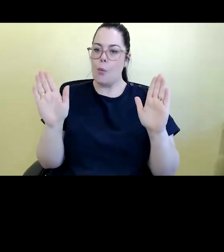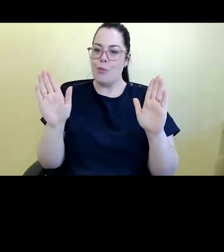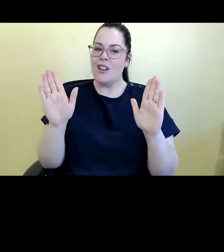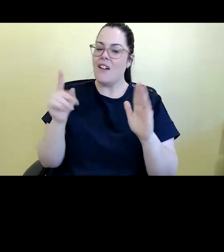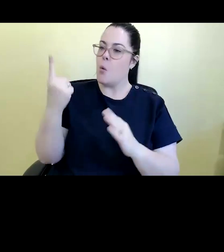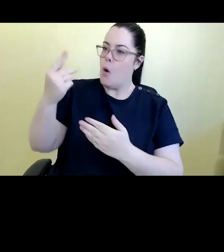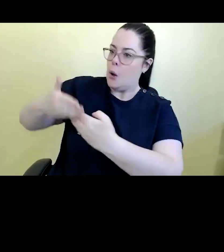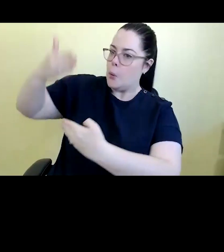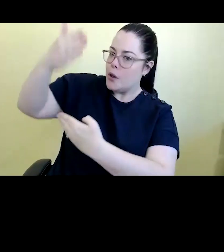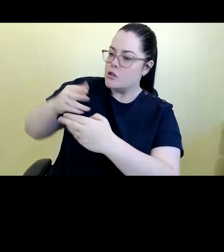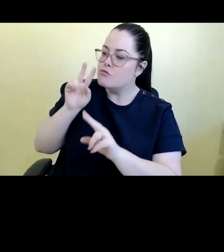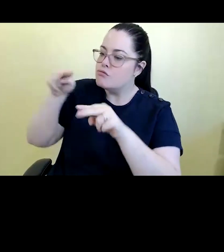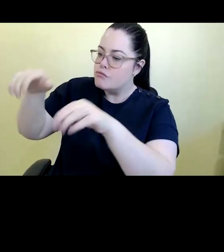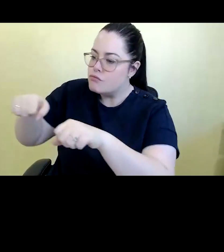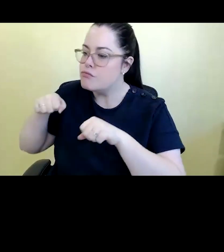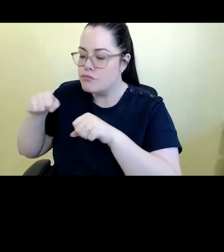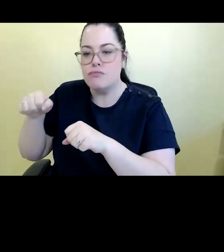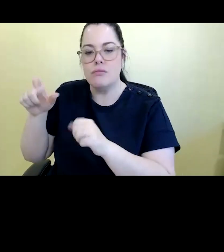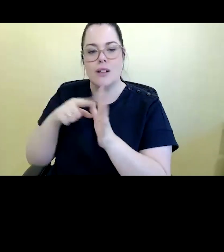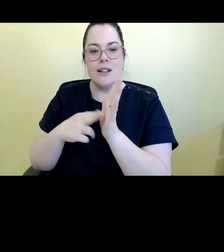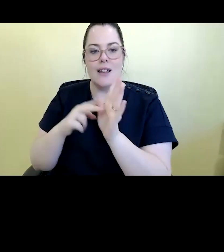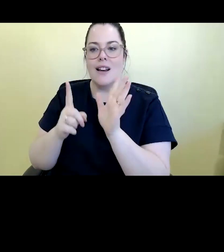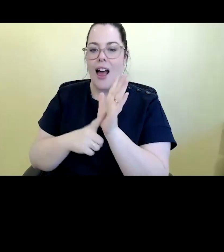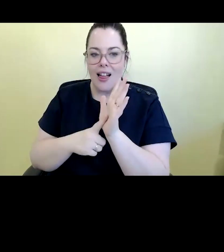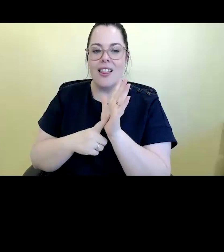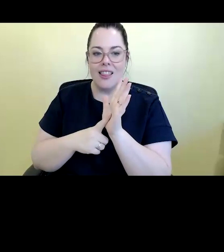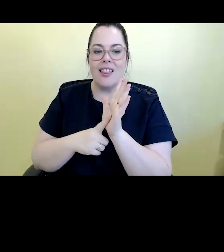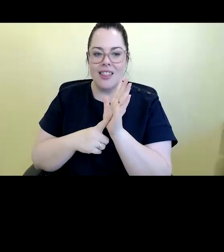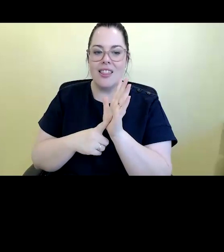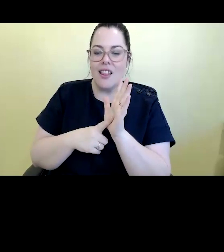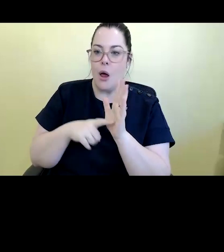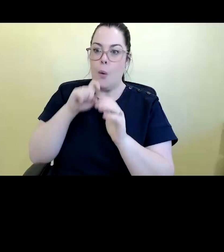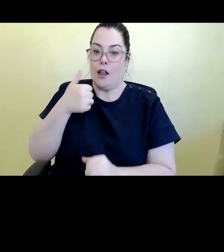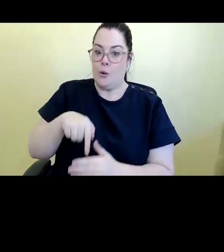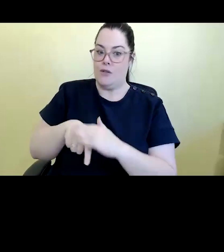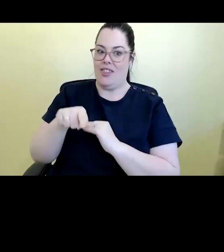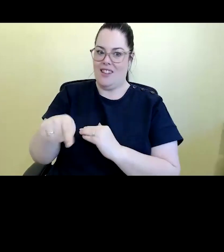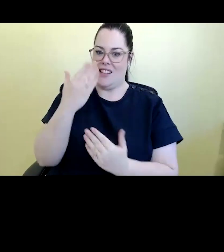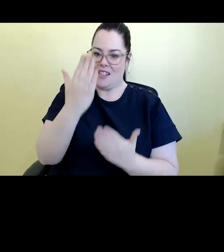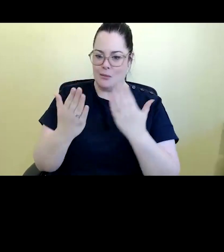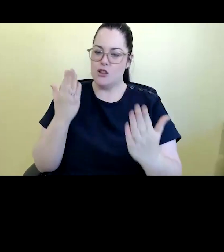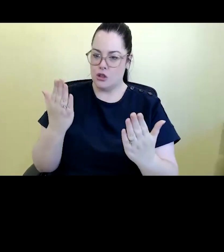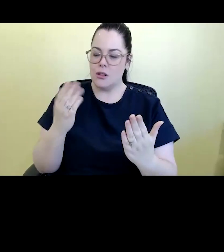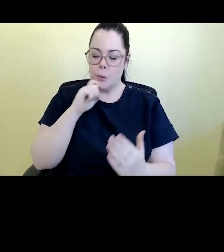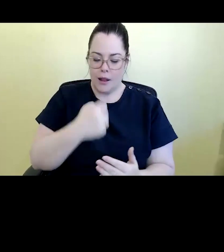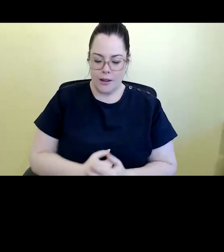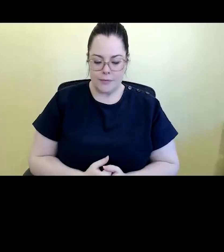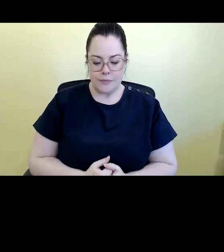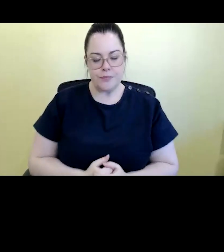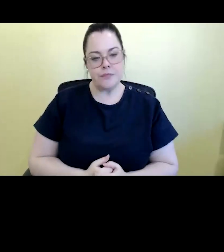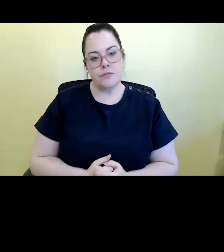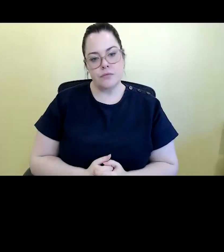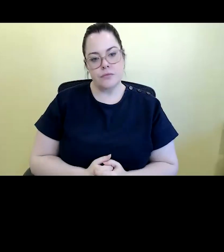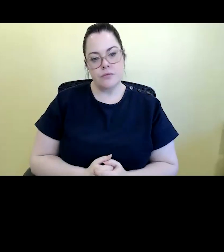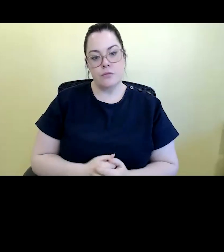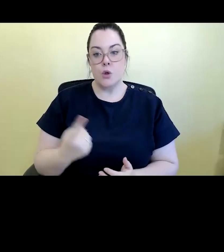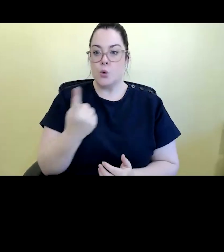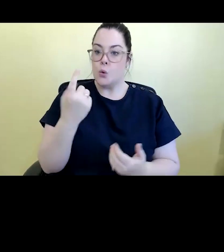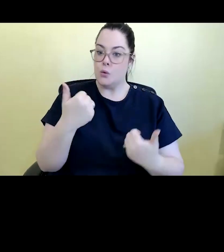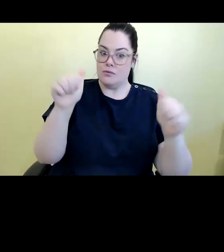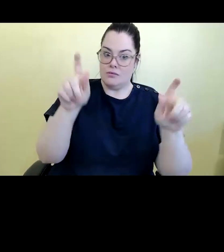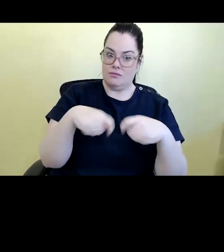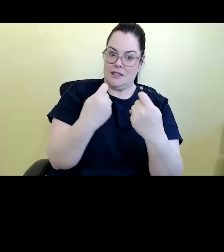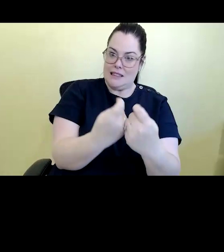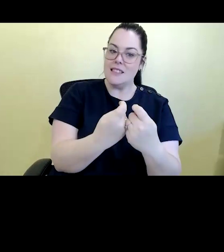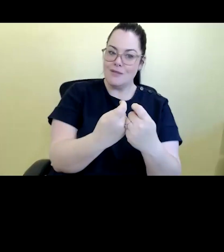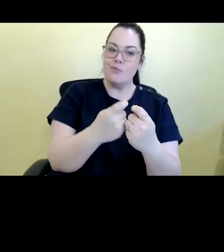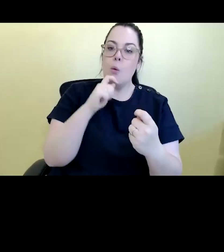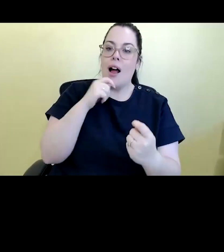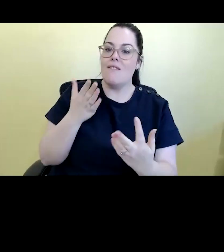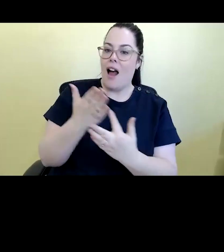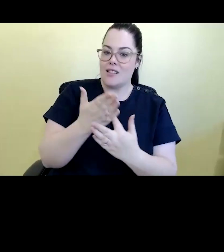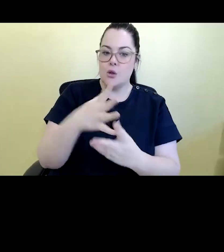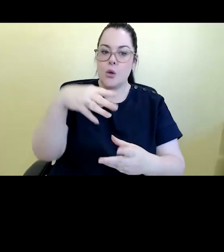canal. The successful artistic team will have access to the internal gallery space, and selected